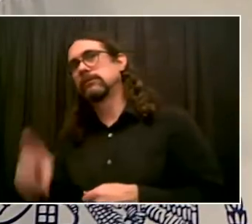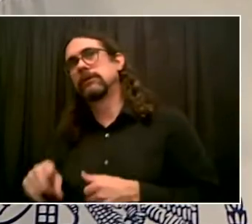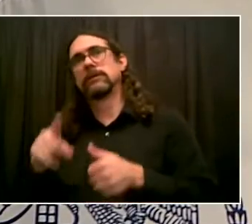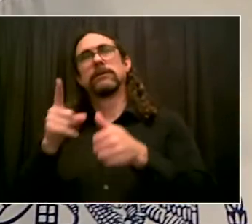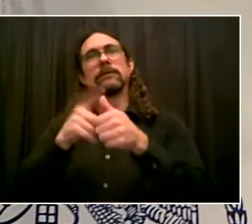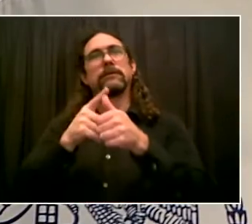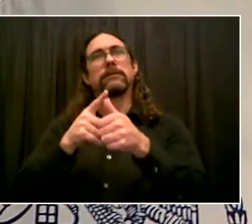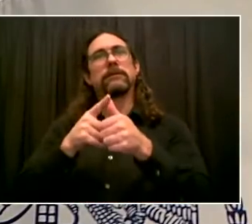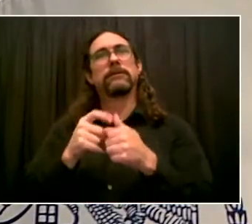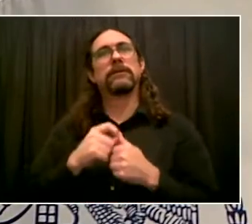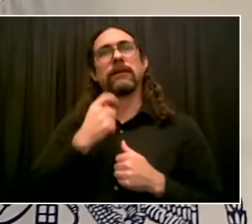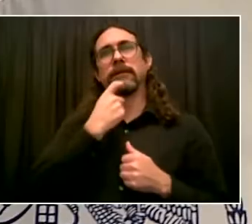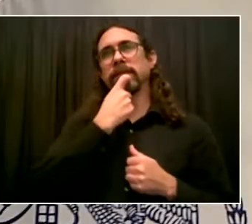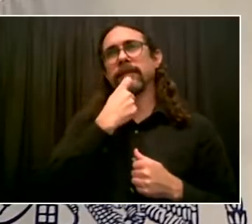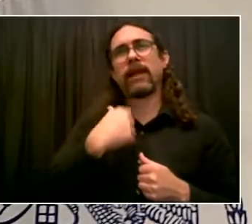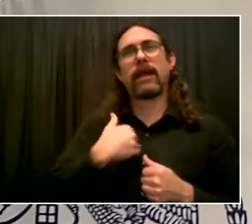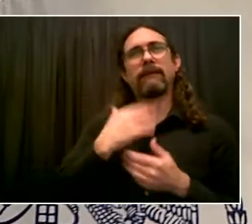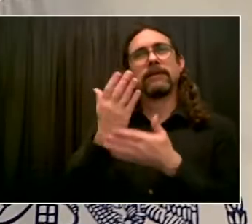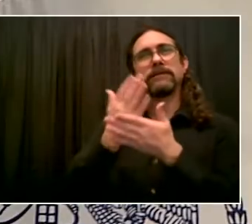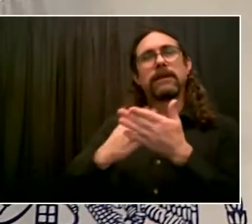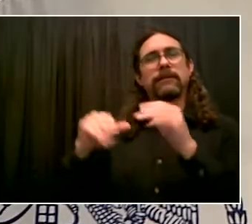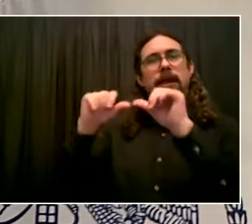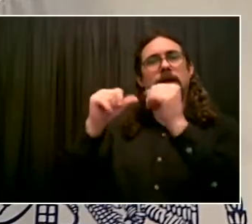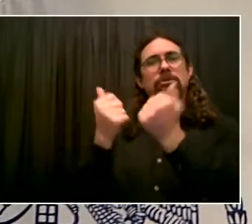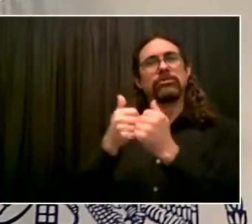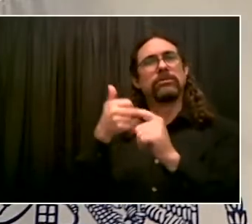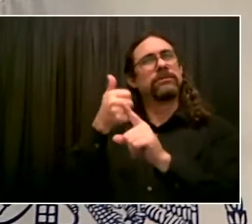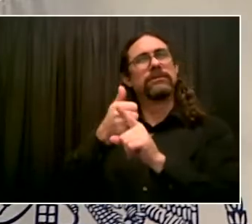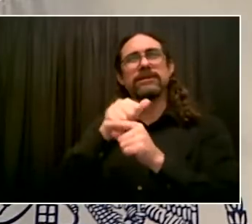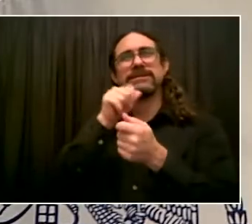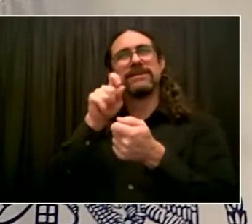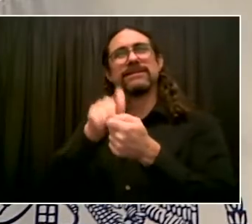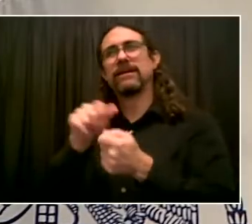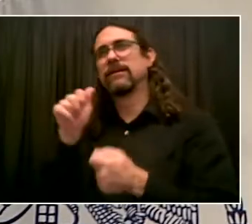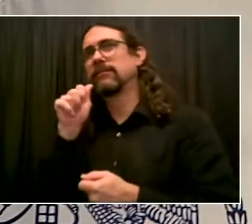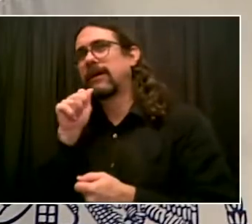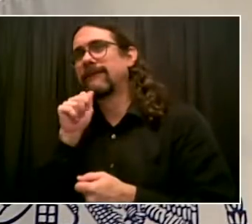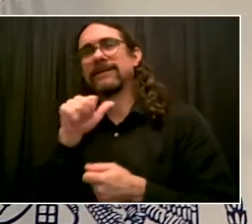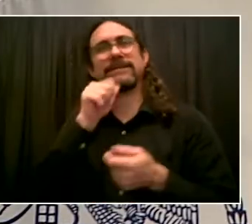ALSO NOT UNDER